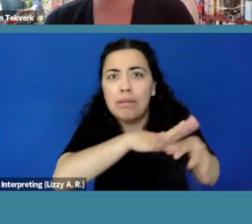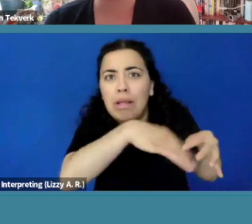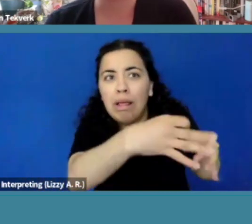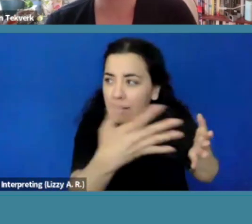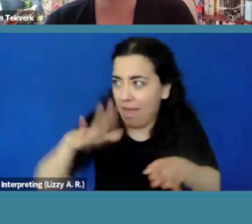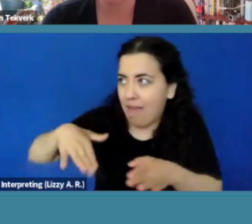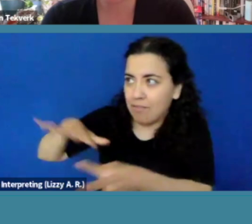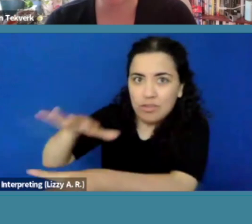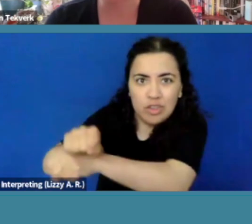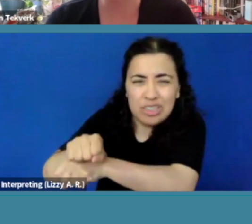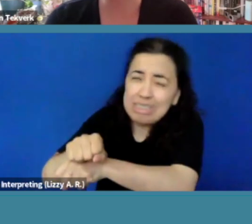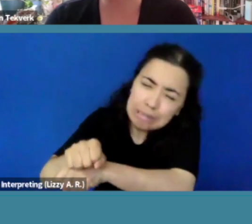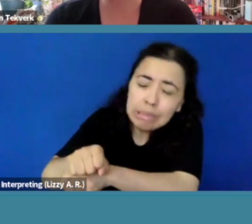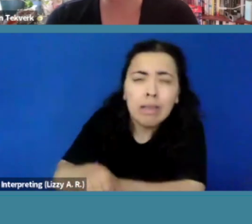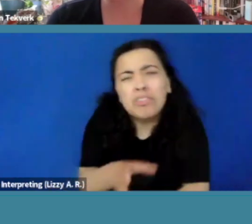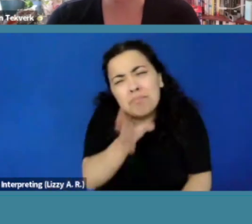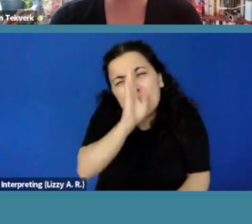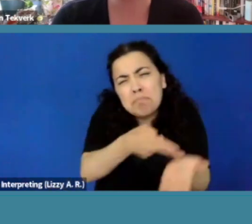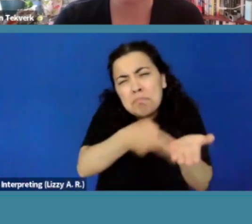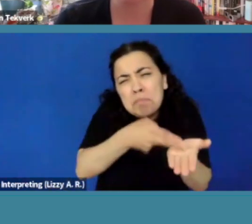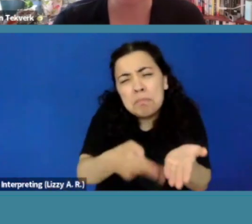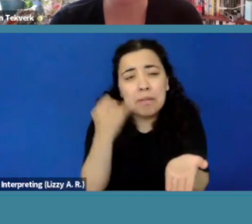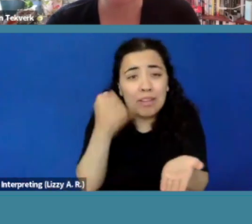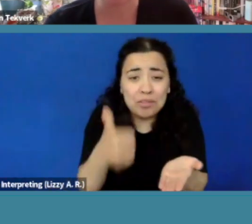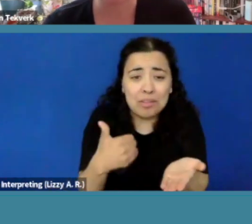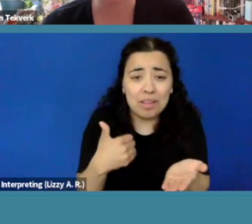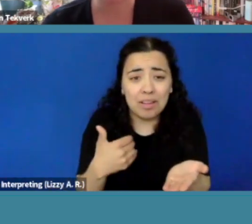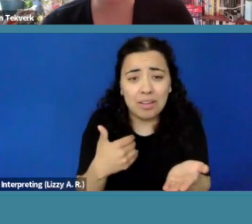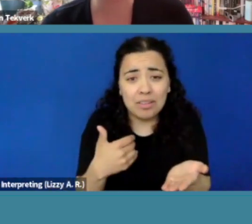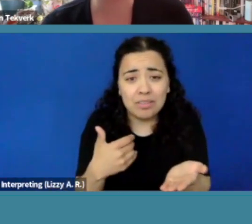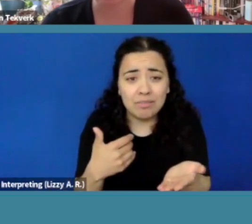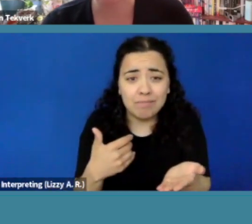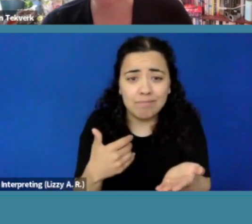And be upfront if you're, you know, if you have stairs somewhere that people are not